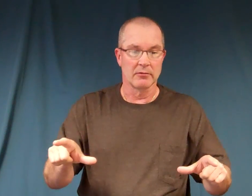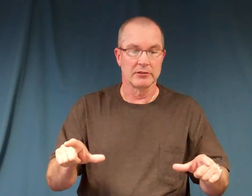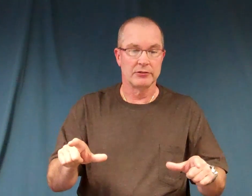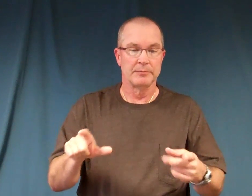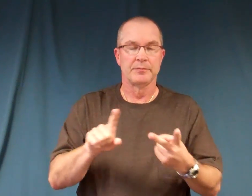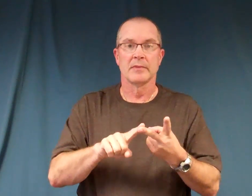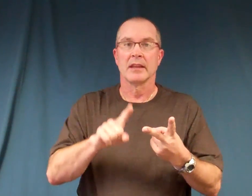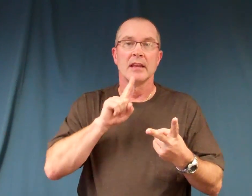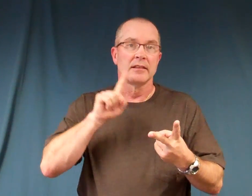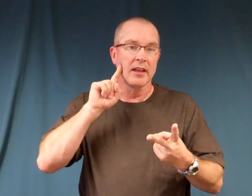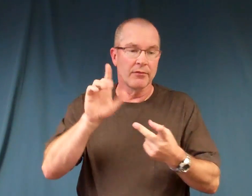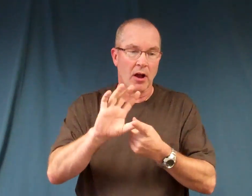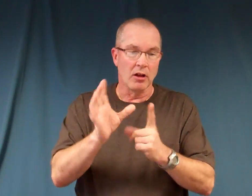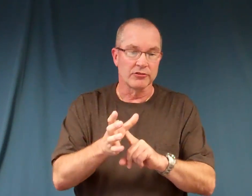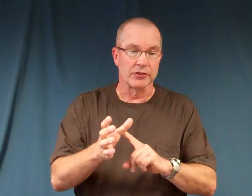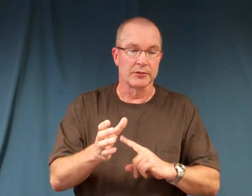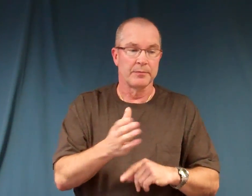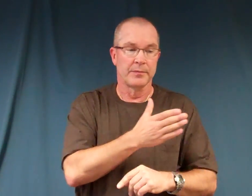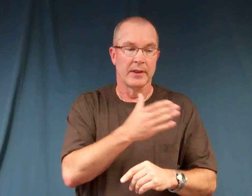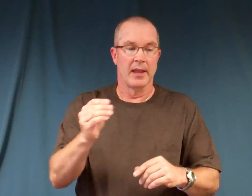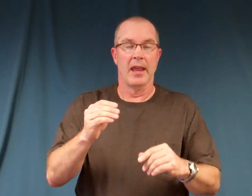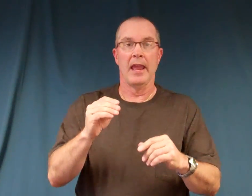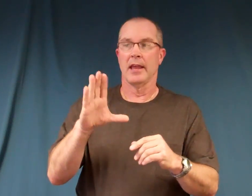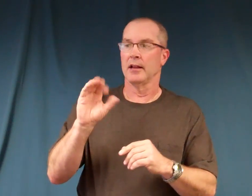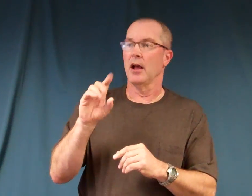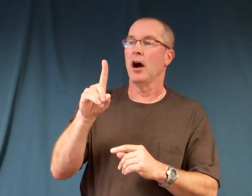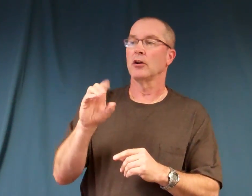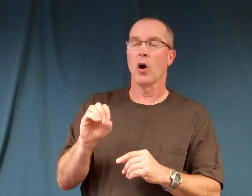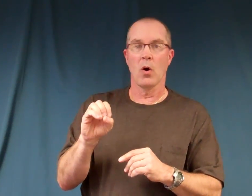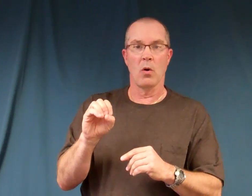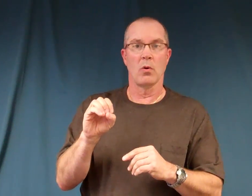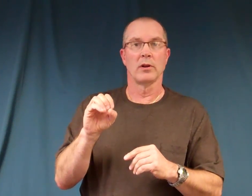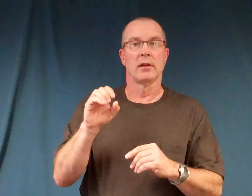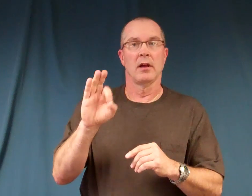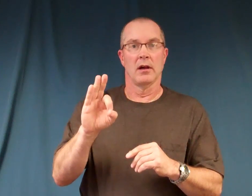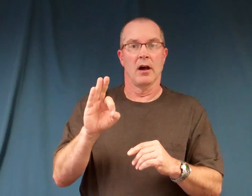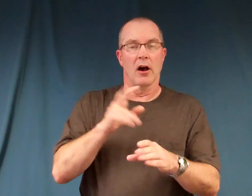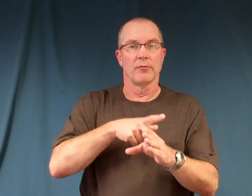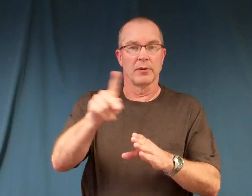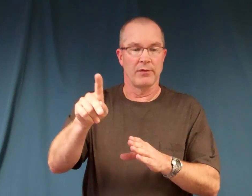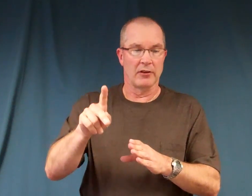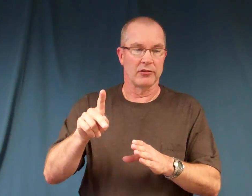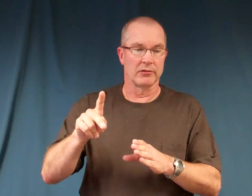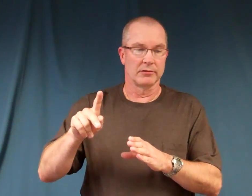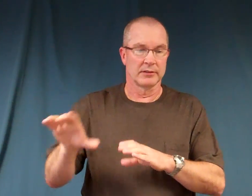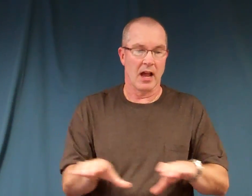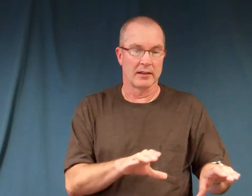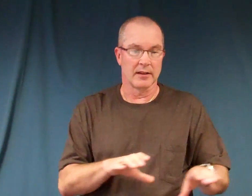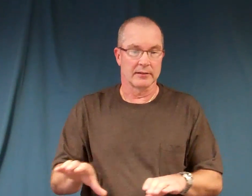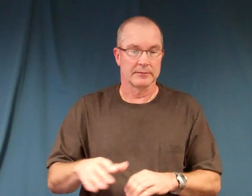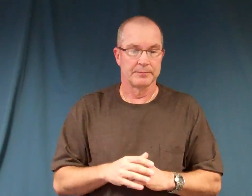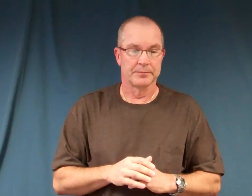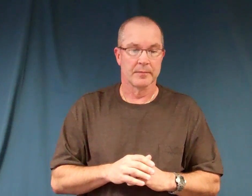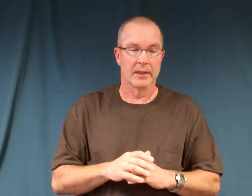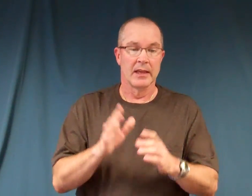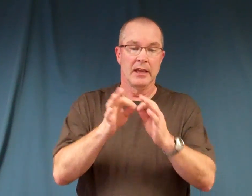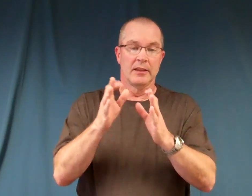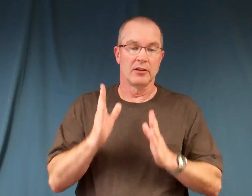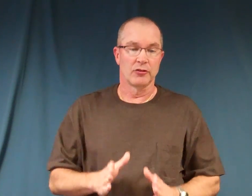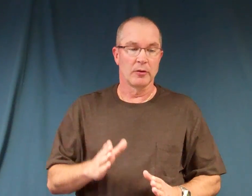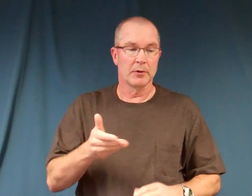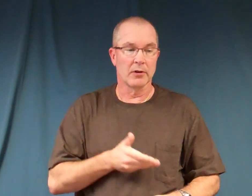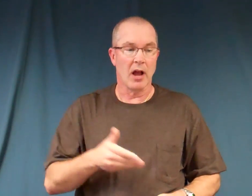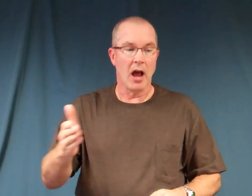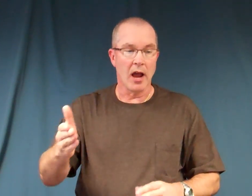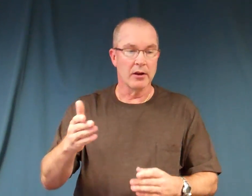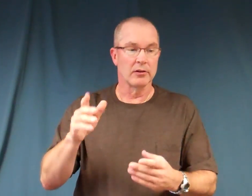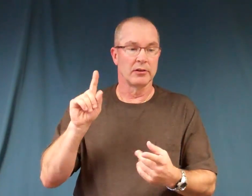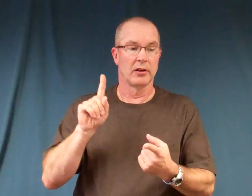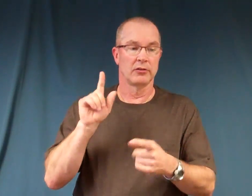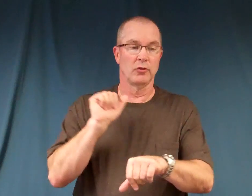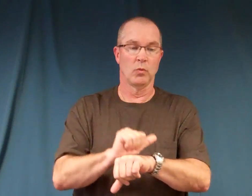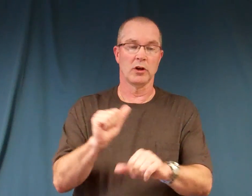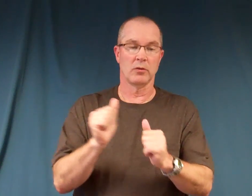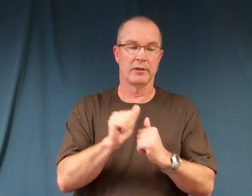Language, Deaf Culture and a Code of Professional Conduct. The interpreter hired to work with